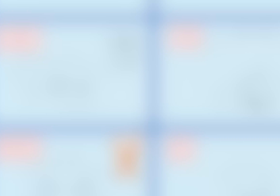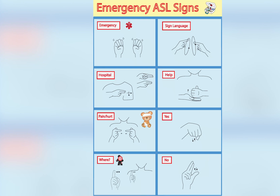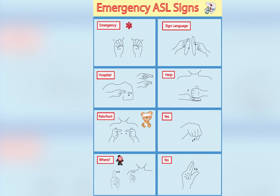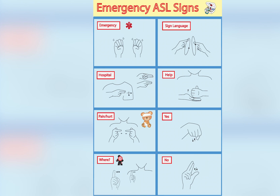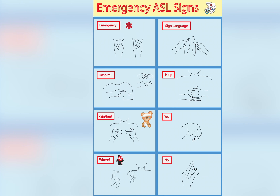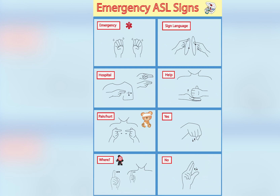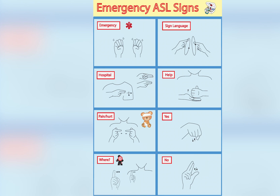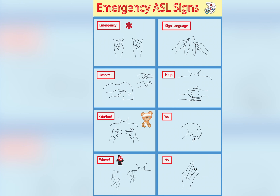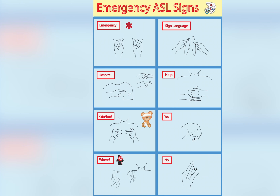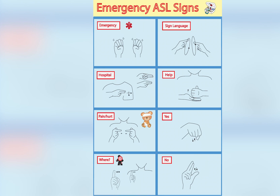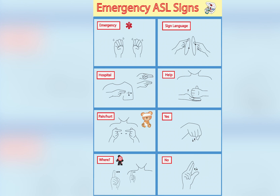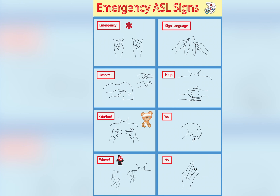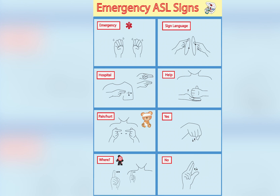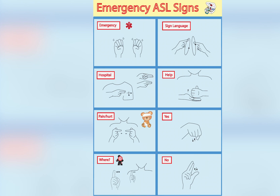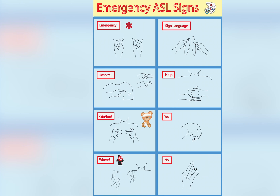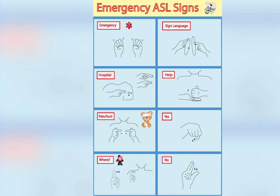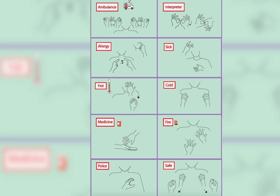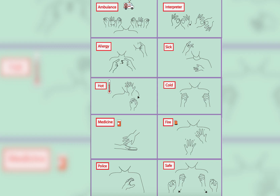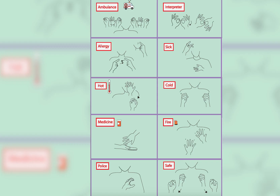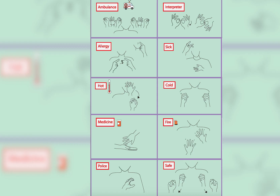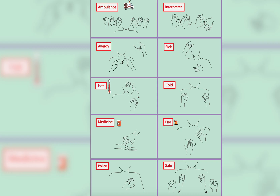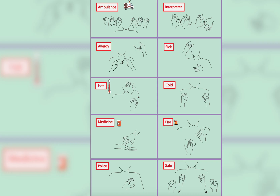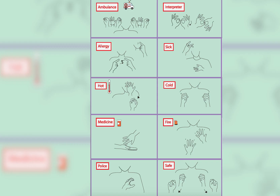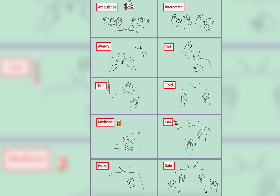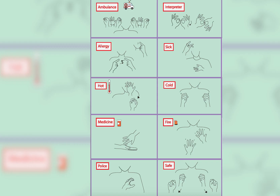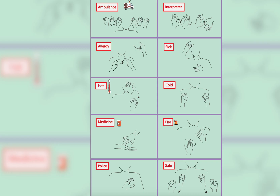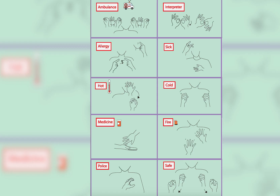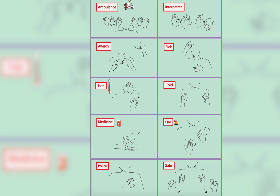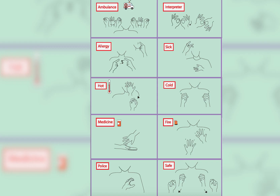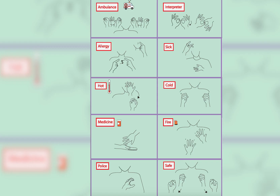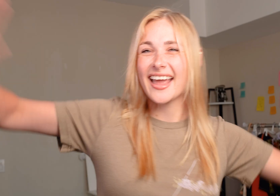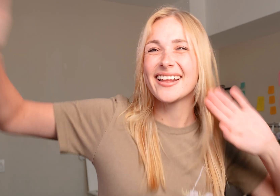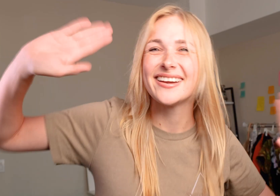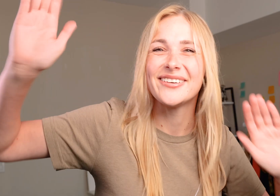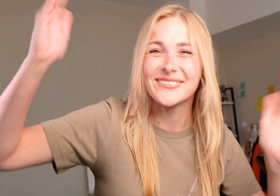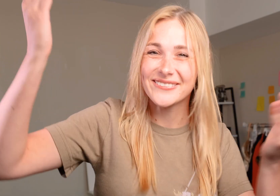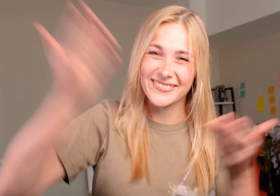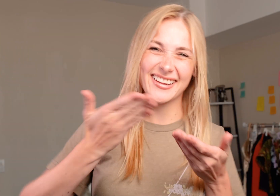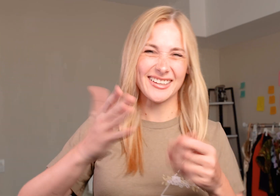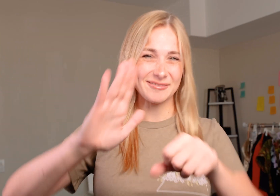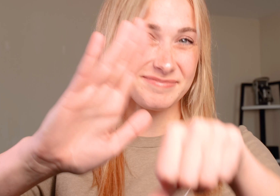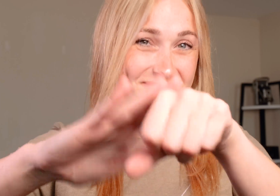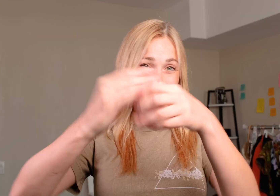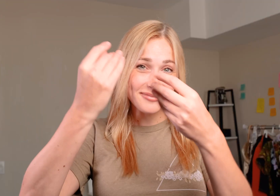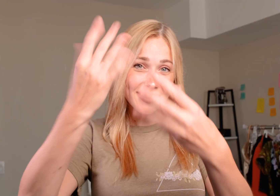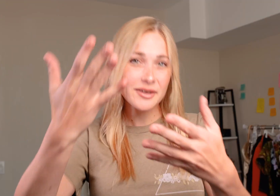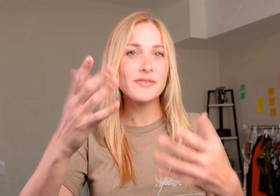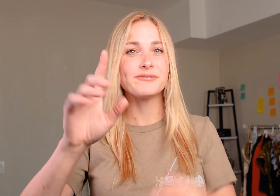Welcome! I would like to start off with a disclaimer: